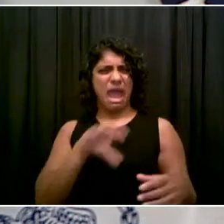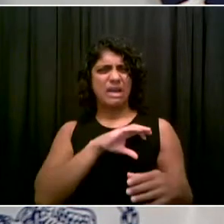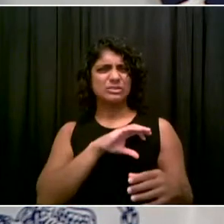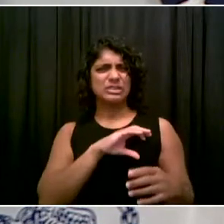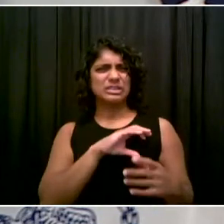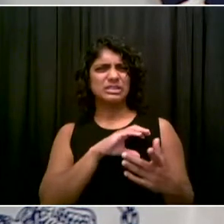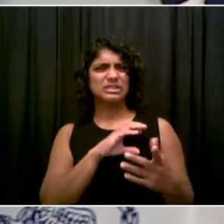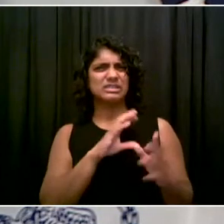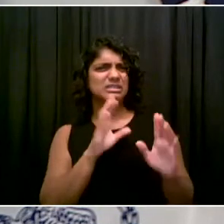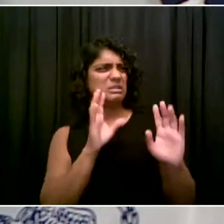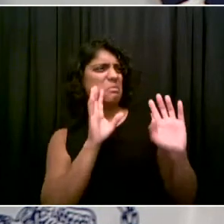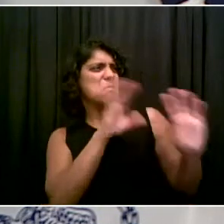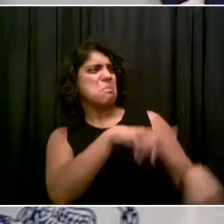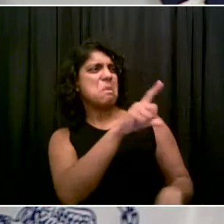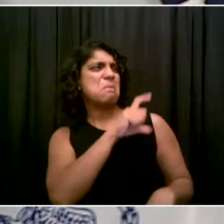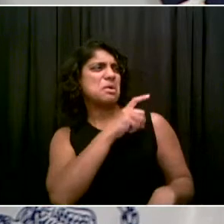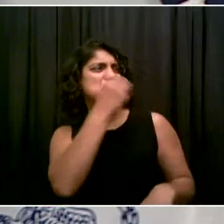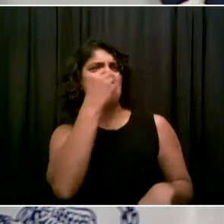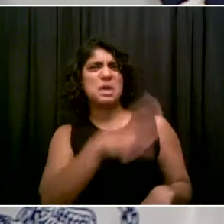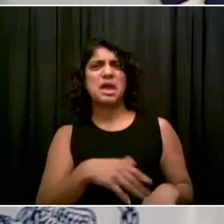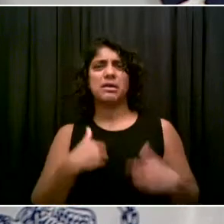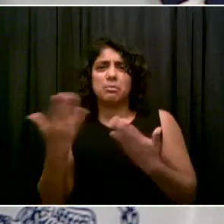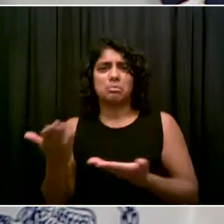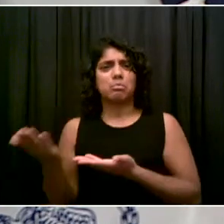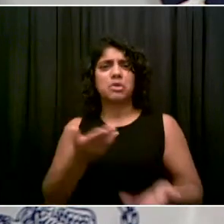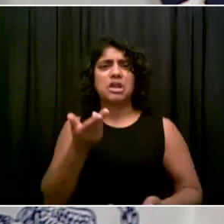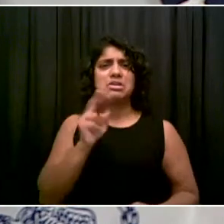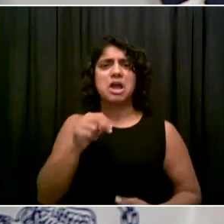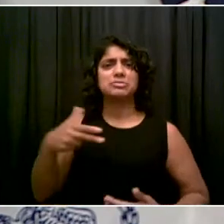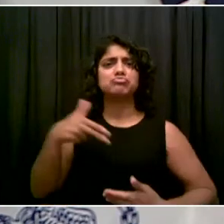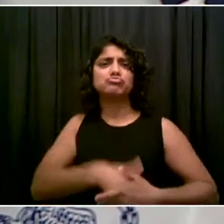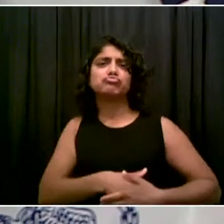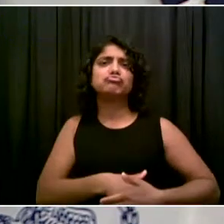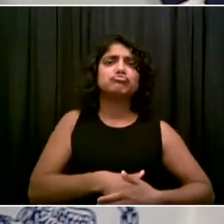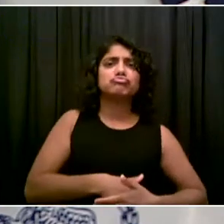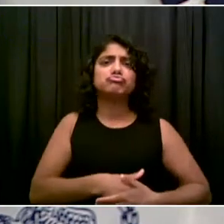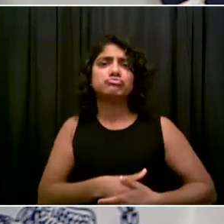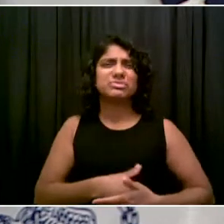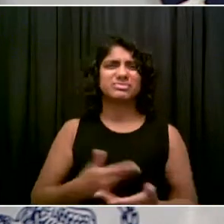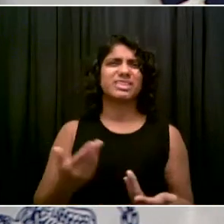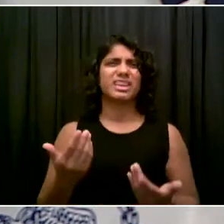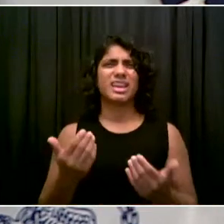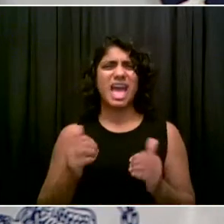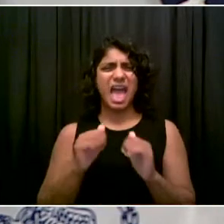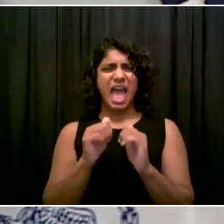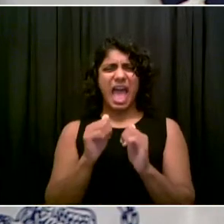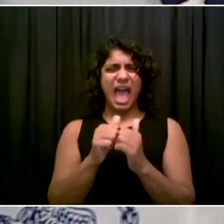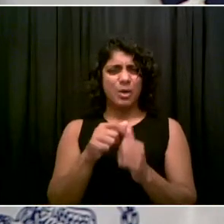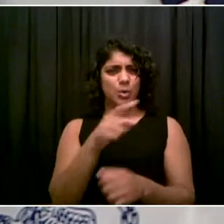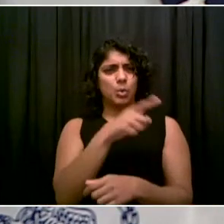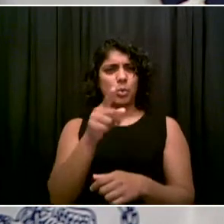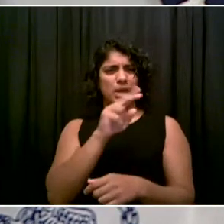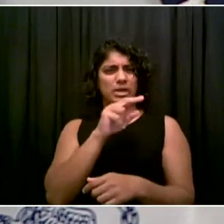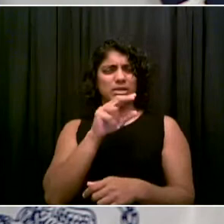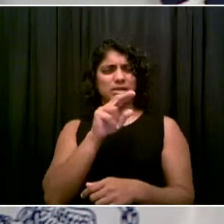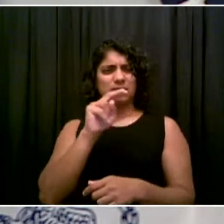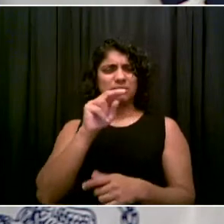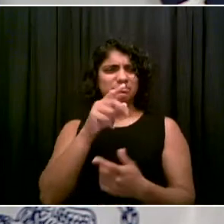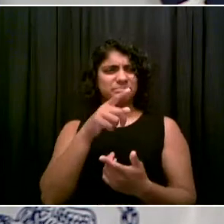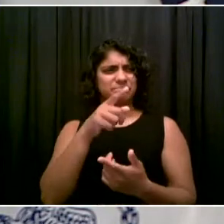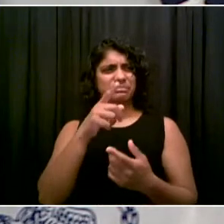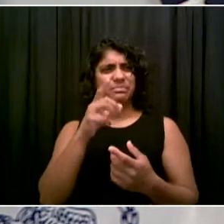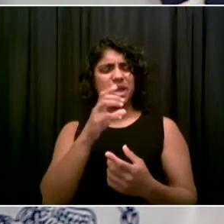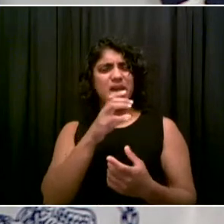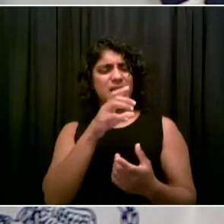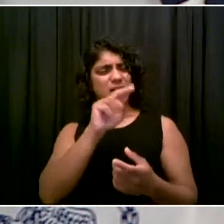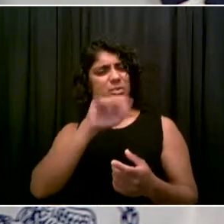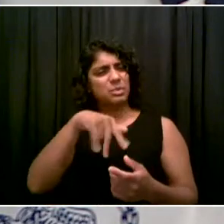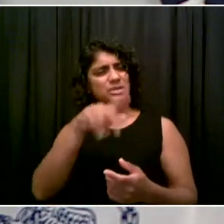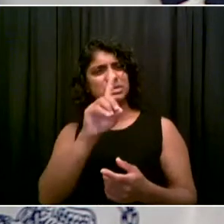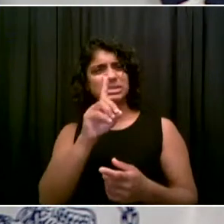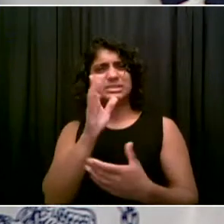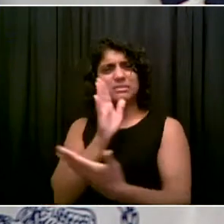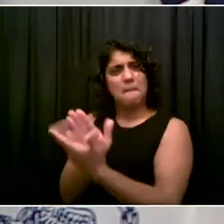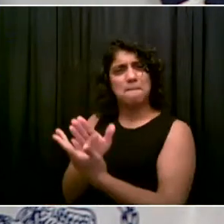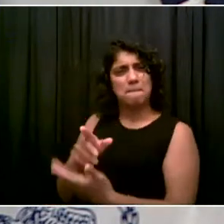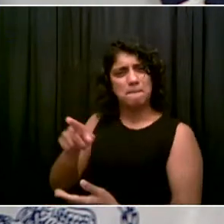THAT AND TALK